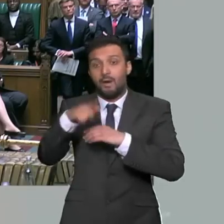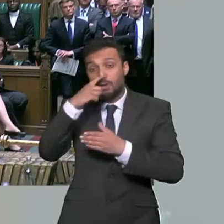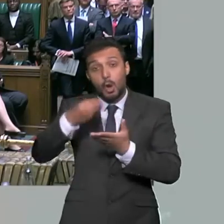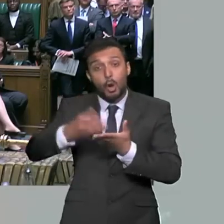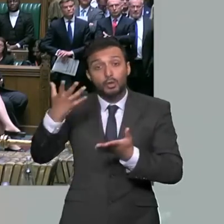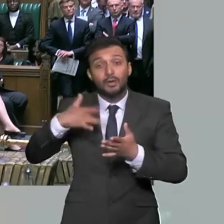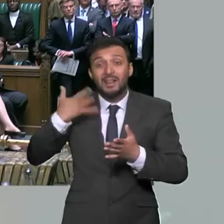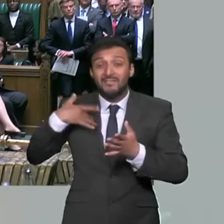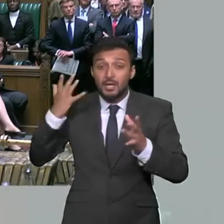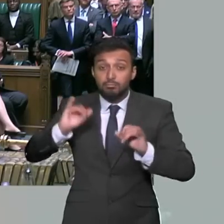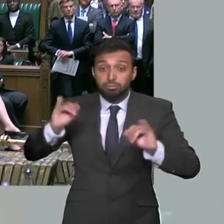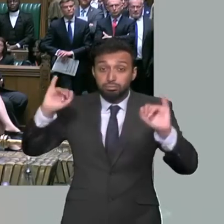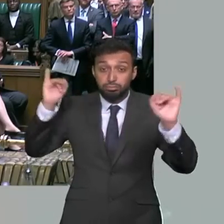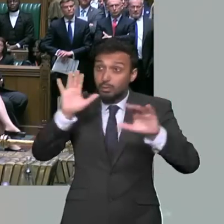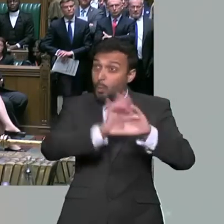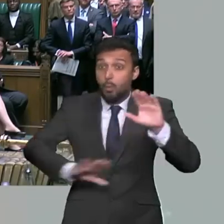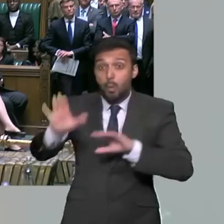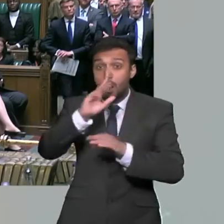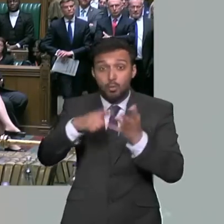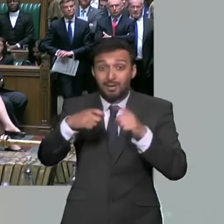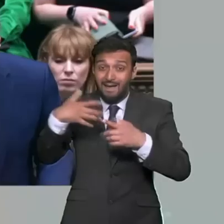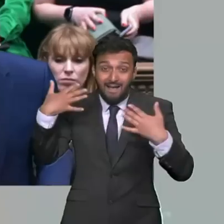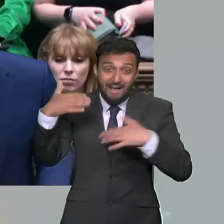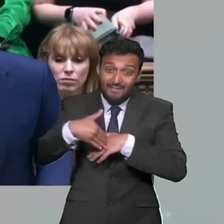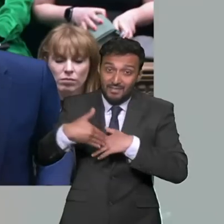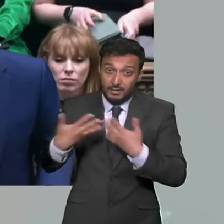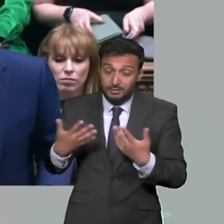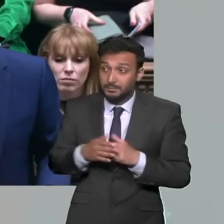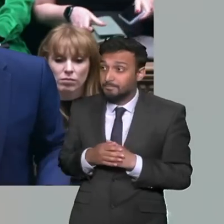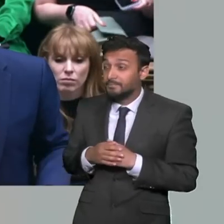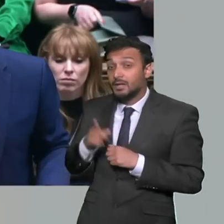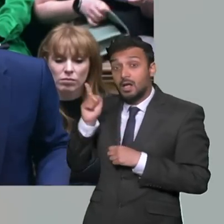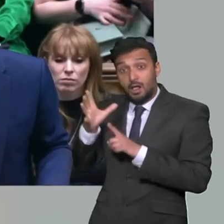Since we stood here last week and I asked the Prime Minister yet again to back Labour’s